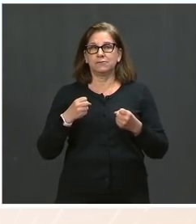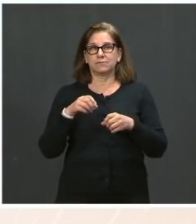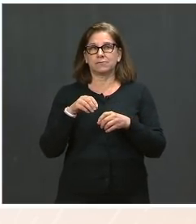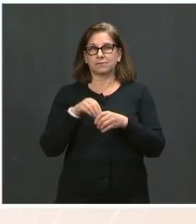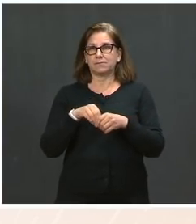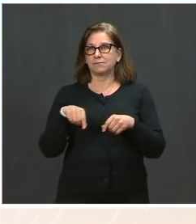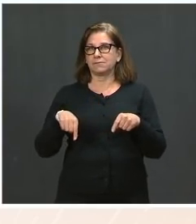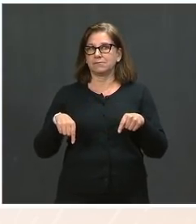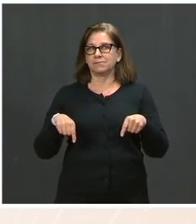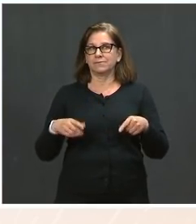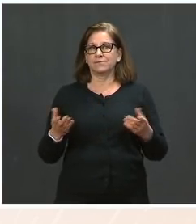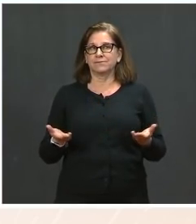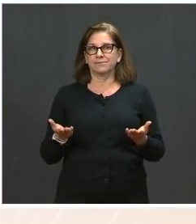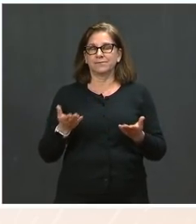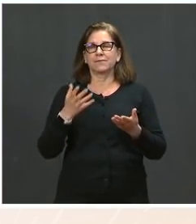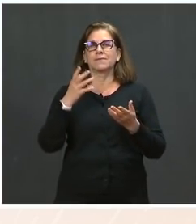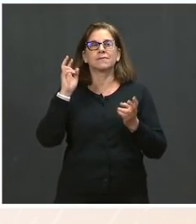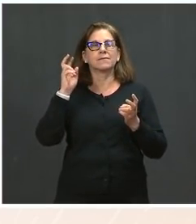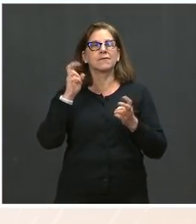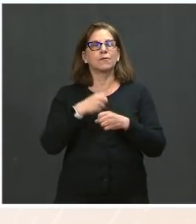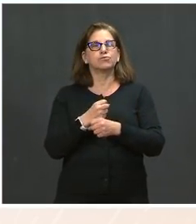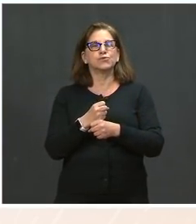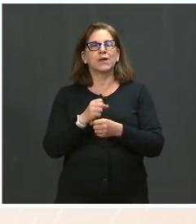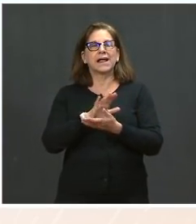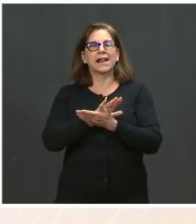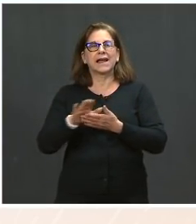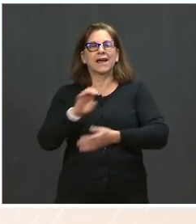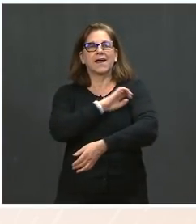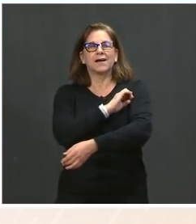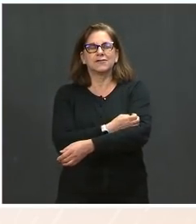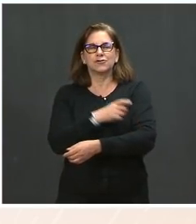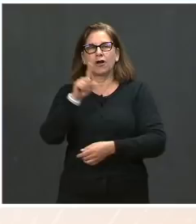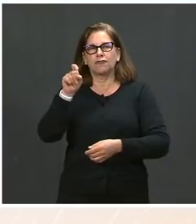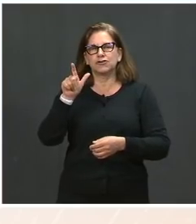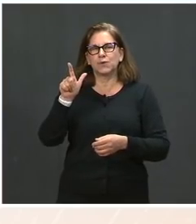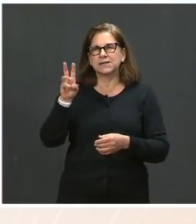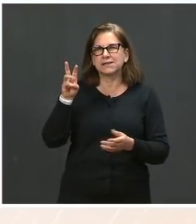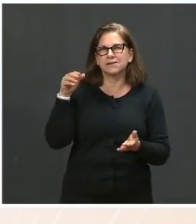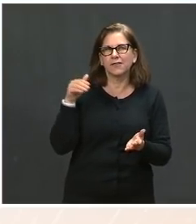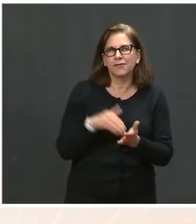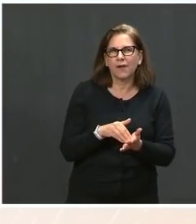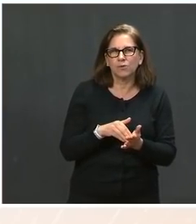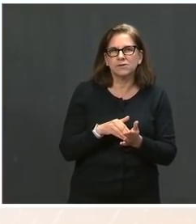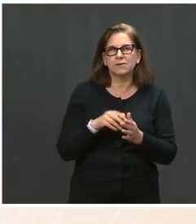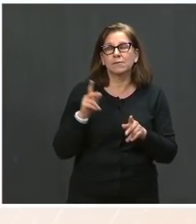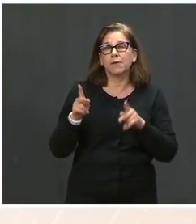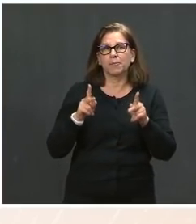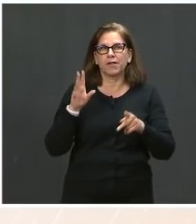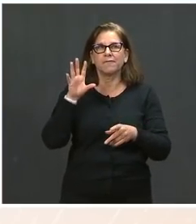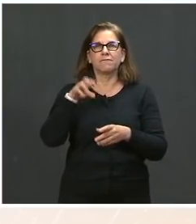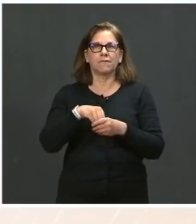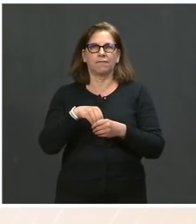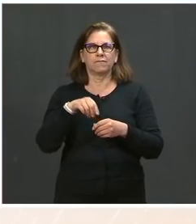and 126,000 Michiganders were employed in the clean energy sector prior to COVID-19. She also was the first woman